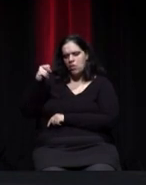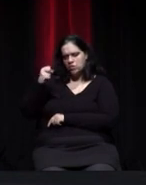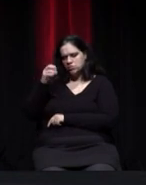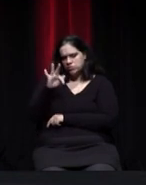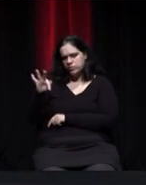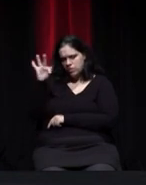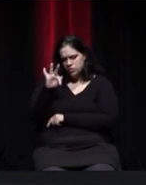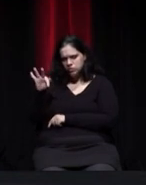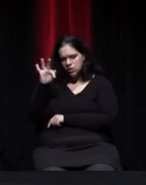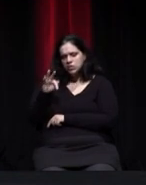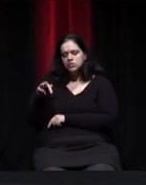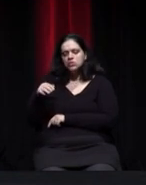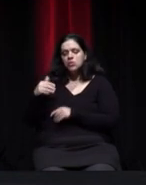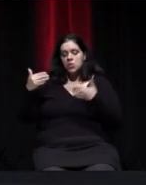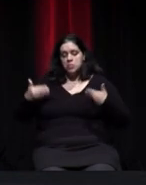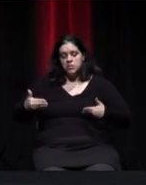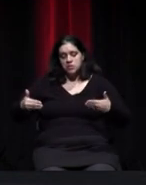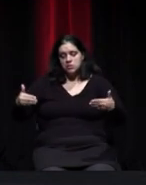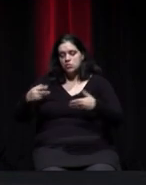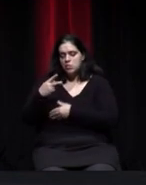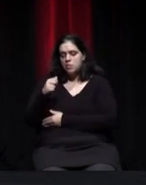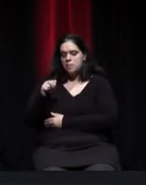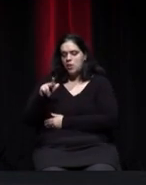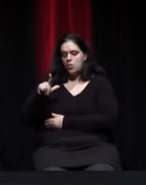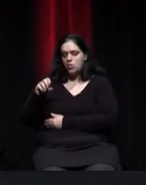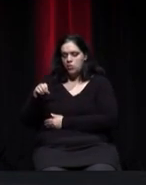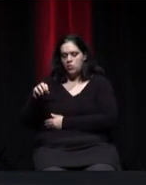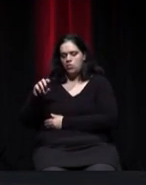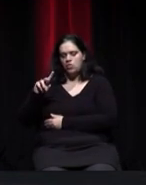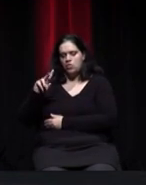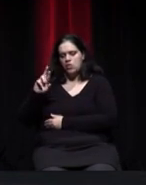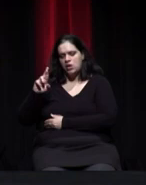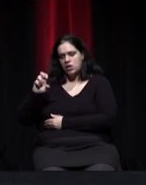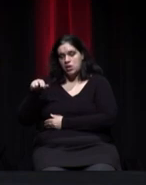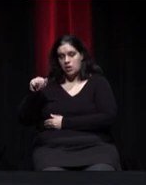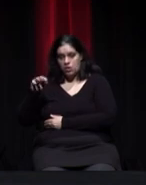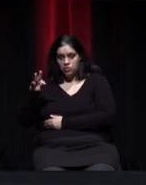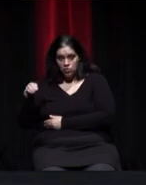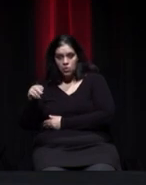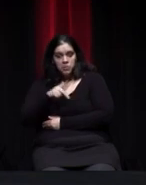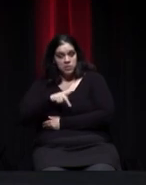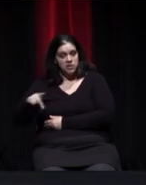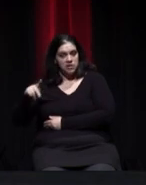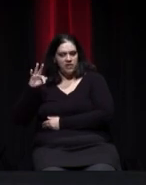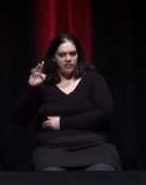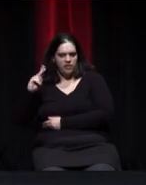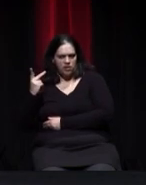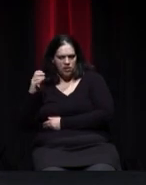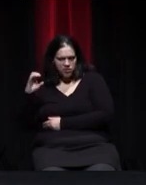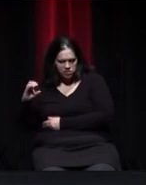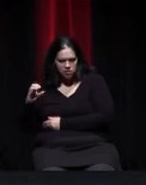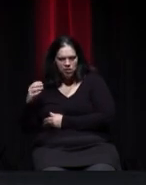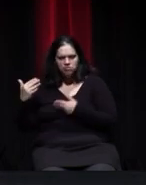Fernando Henrique's minister Paulo Renato had... Just an example of how things were dealt with. He used to say: